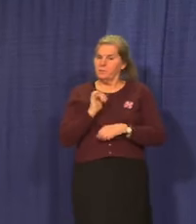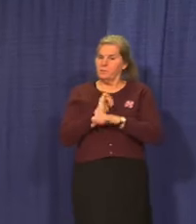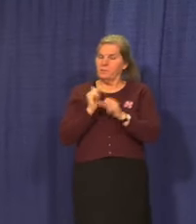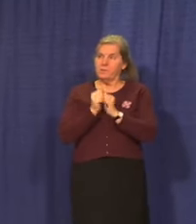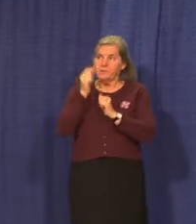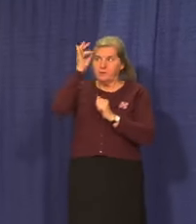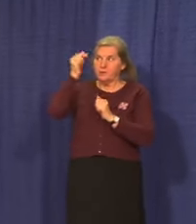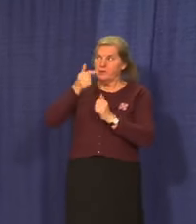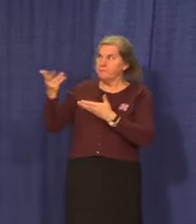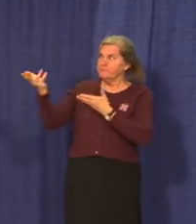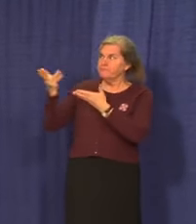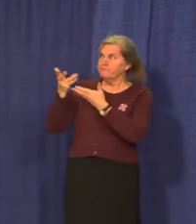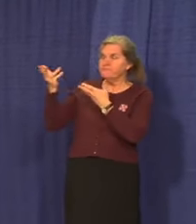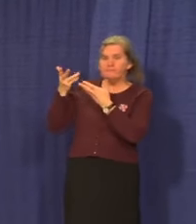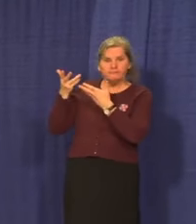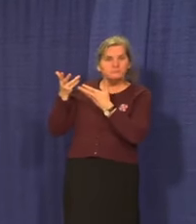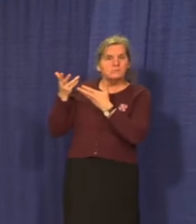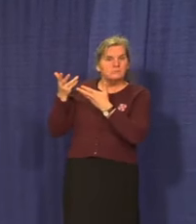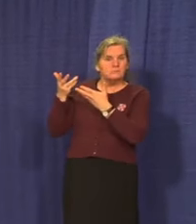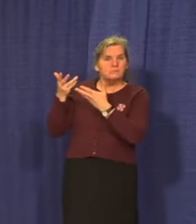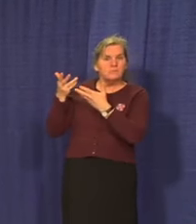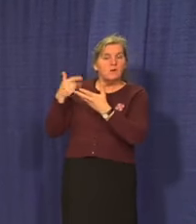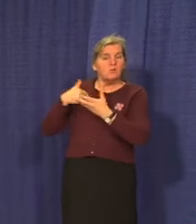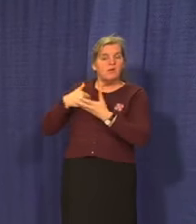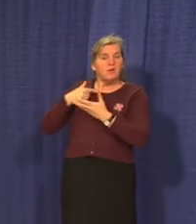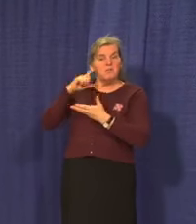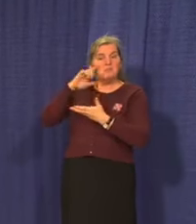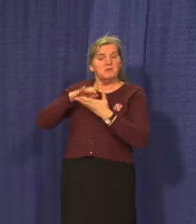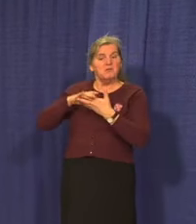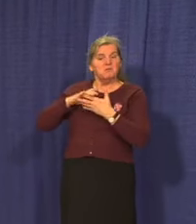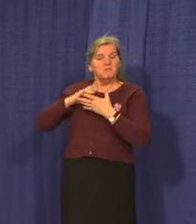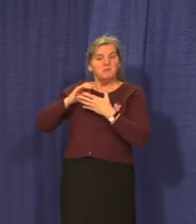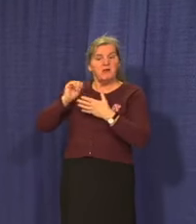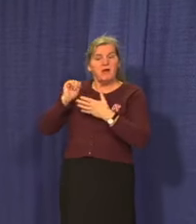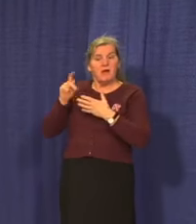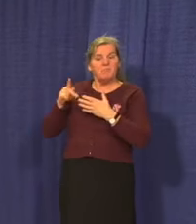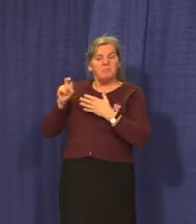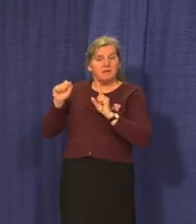THE FEDERAL GOVERNMENT. WE BELIEVE IN THE APP. DR HANLEY AND I HAVE BEEN HERE